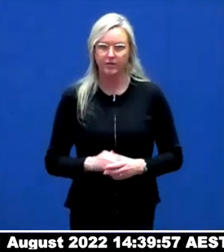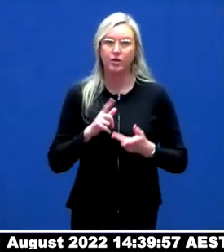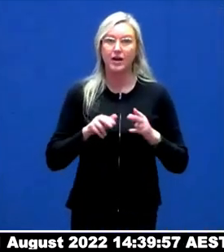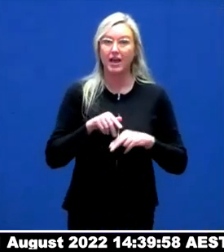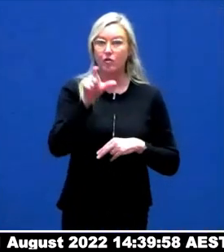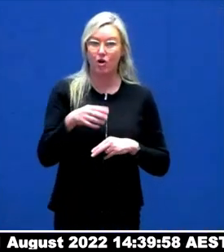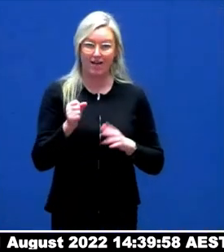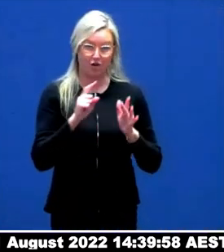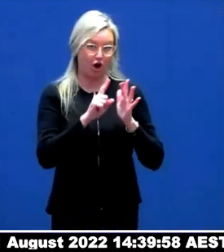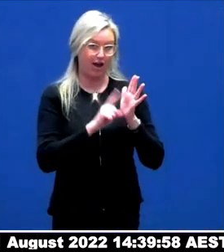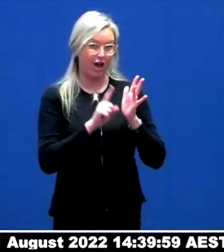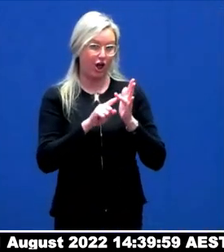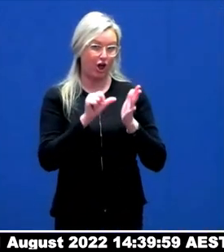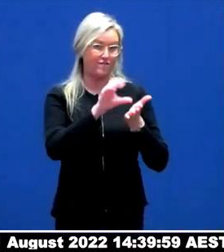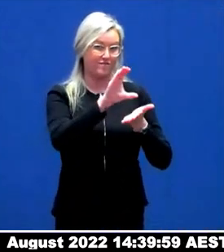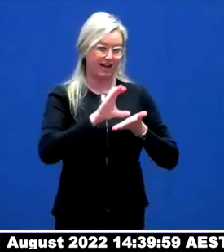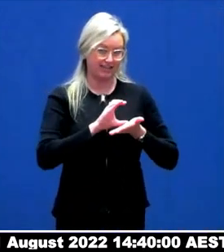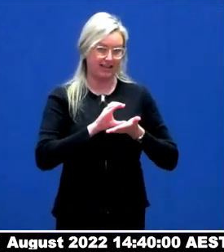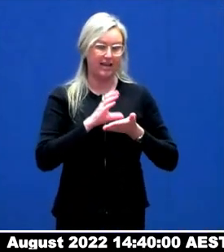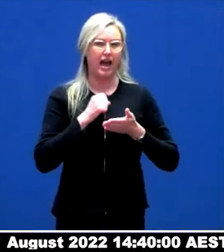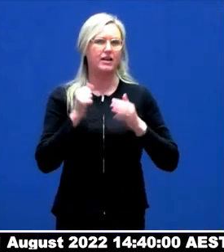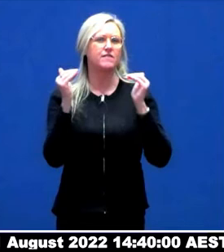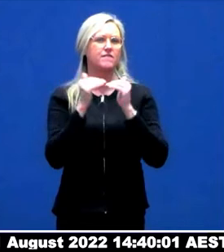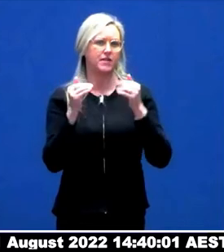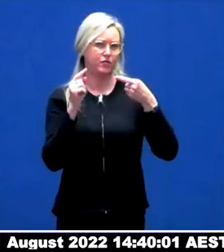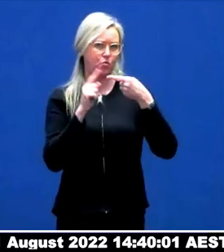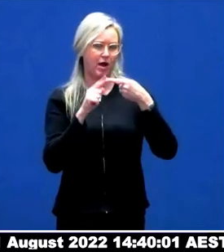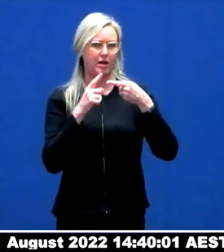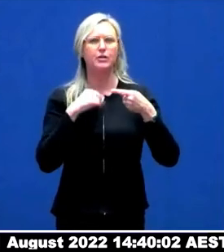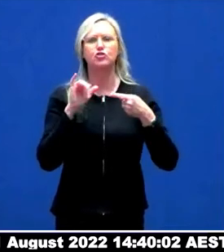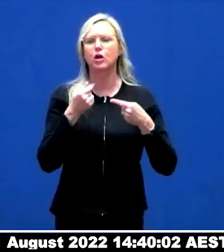it's the design and exploration phase, somebody comes in and looks at what's the